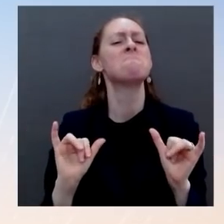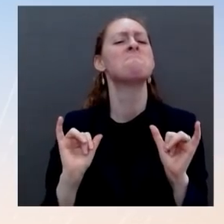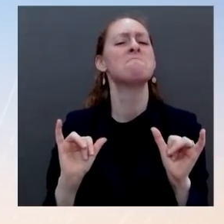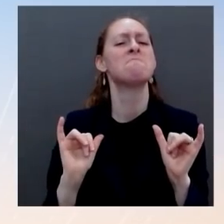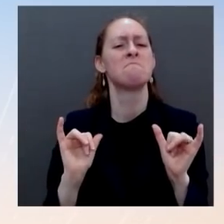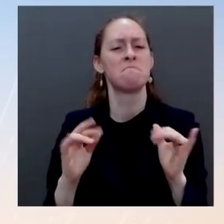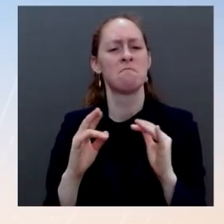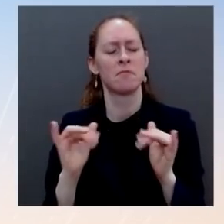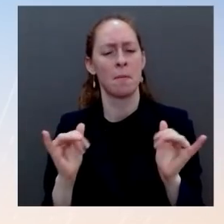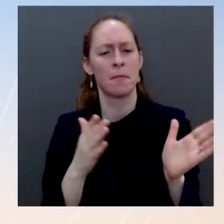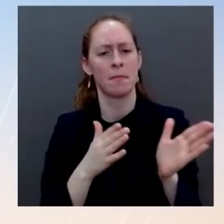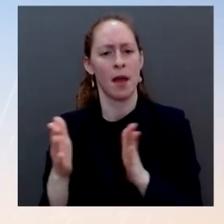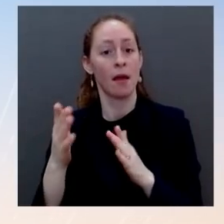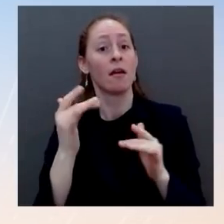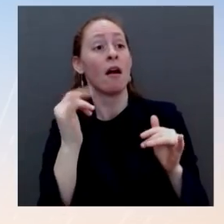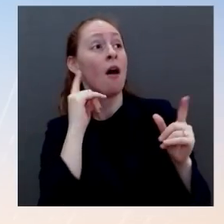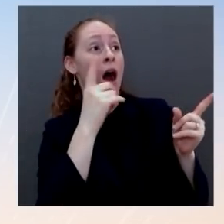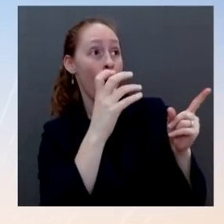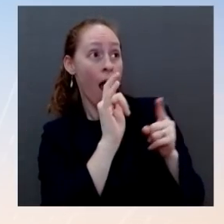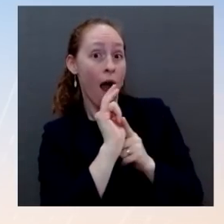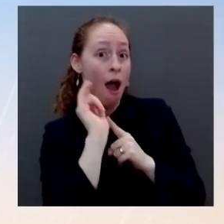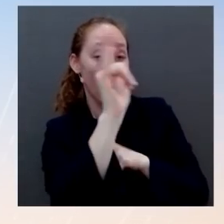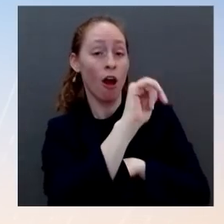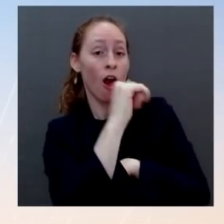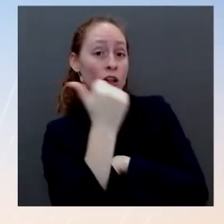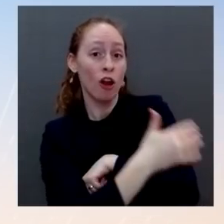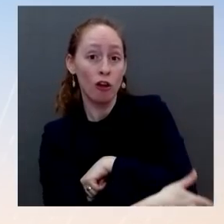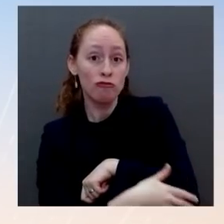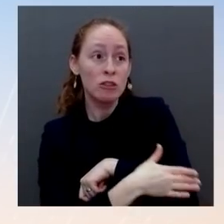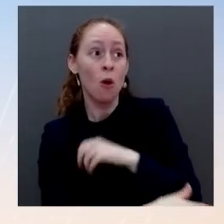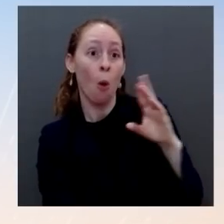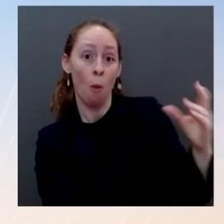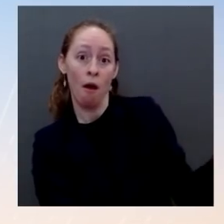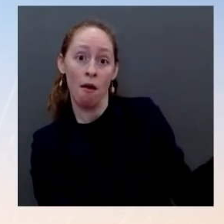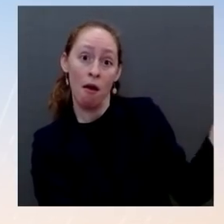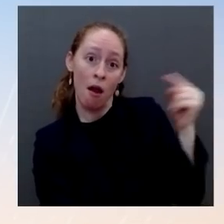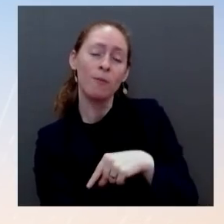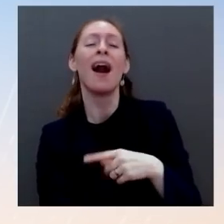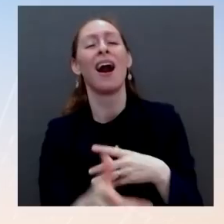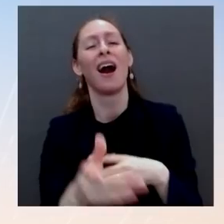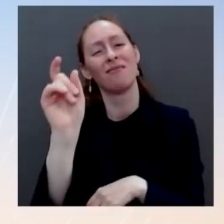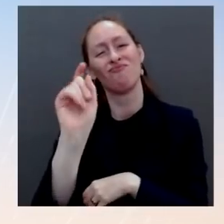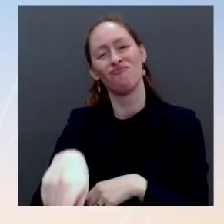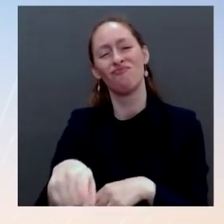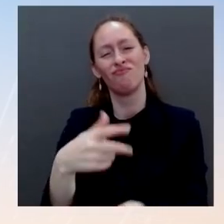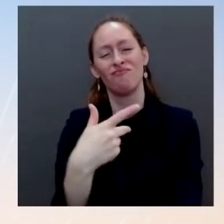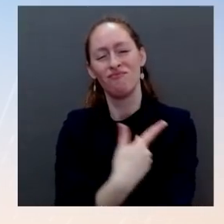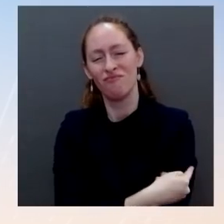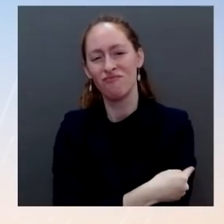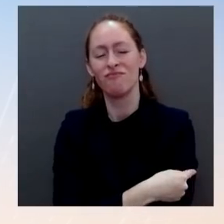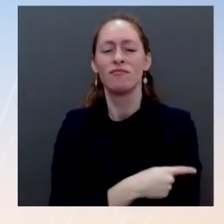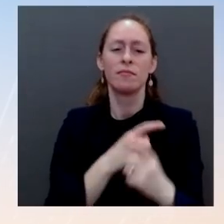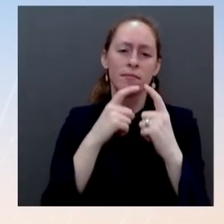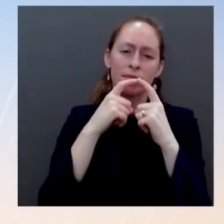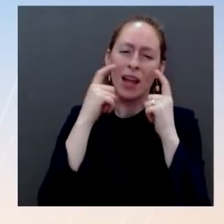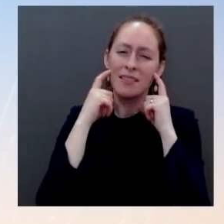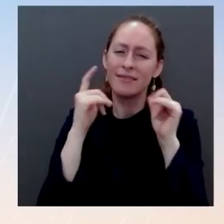And we know that masking is very effective, according to our health experts, in protecting people on flights. So I have not heard that --